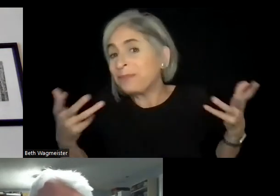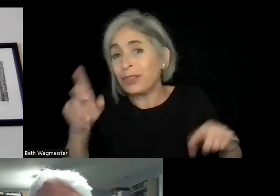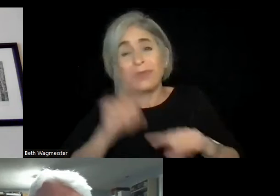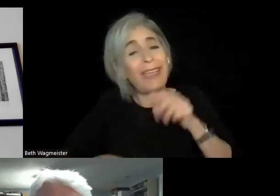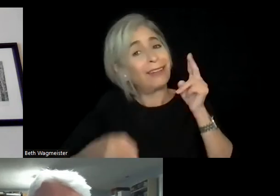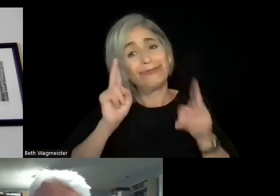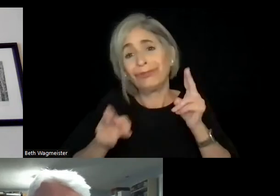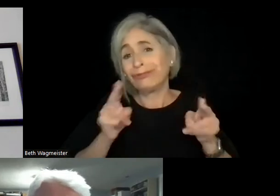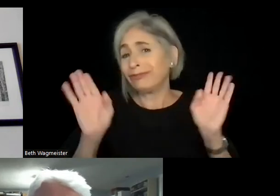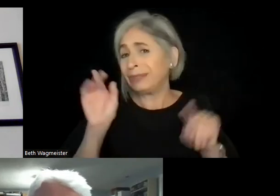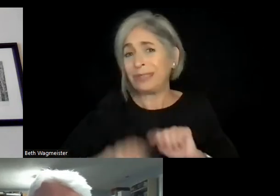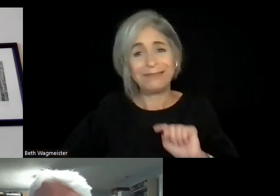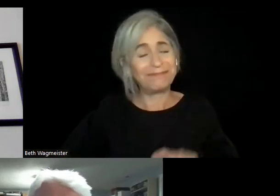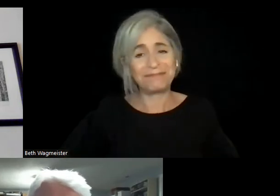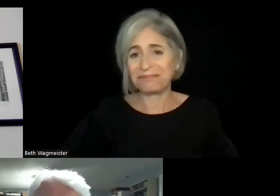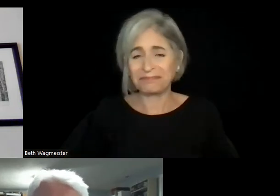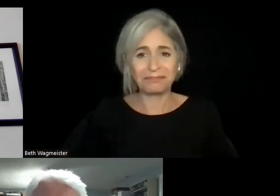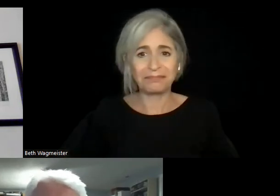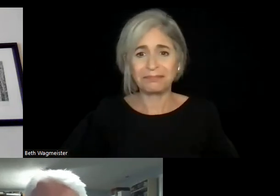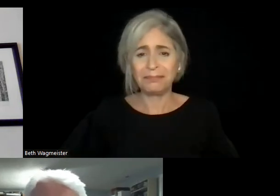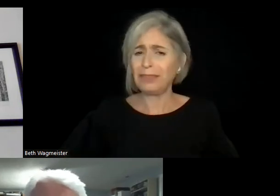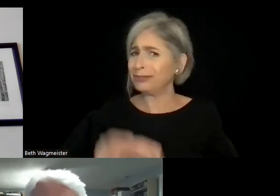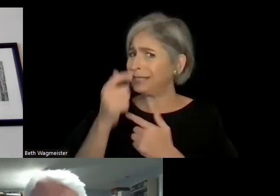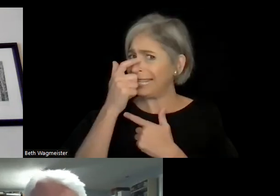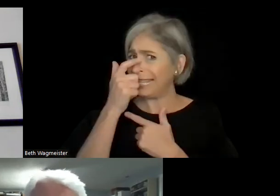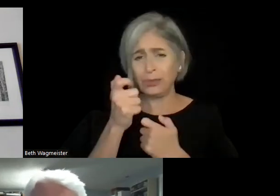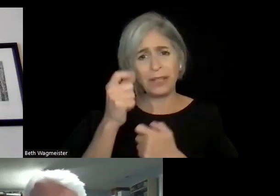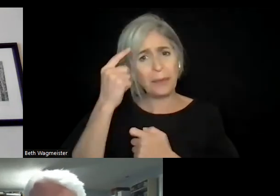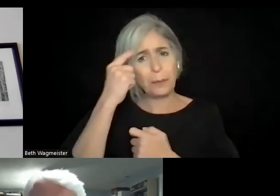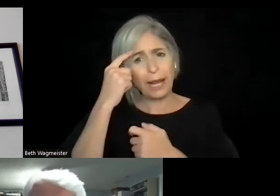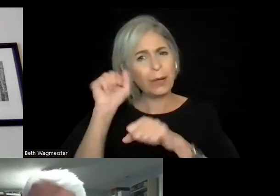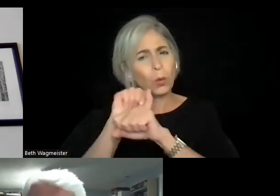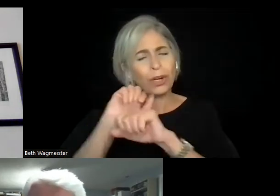it once had, it continues to take as much time as it